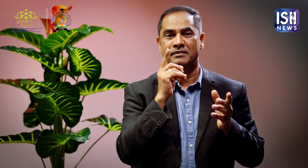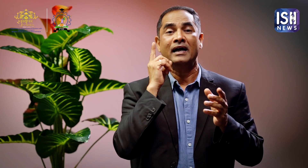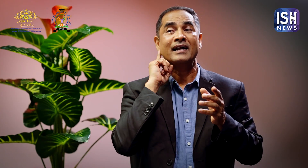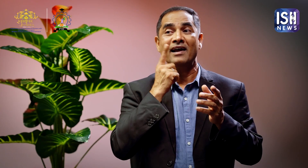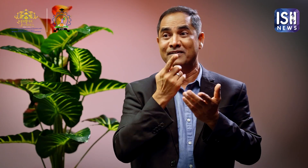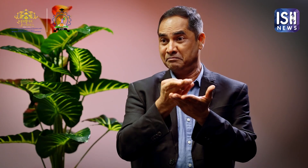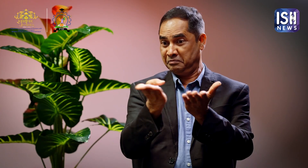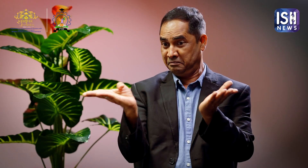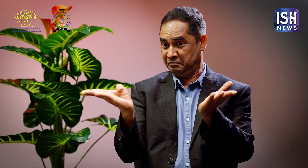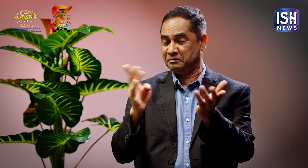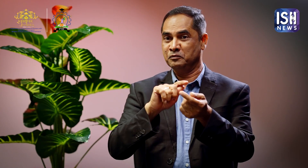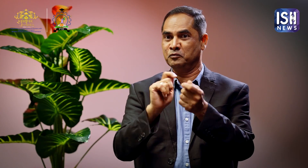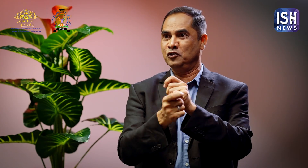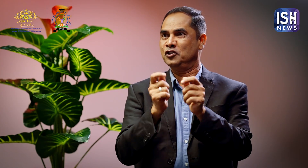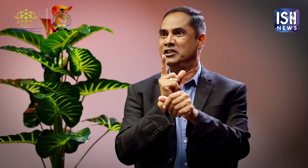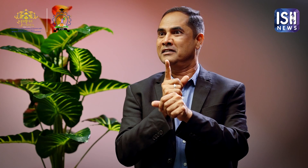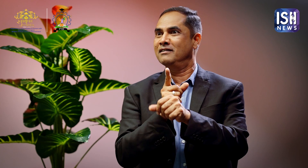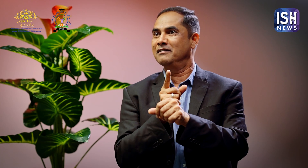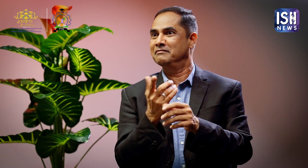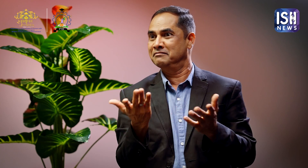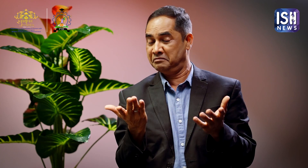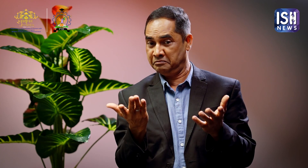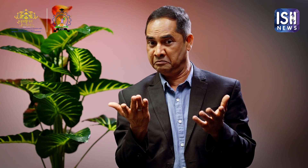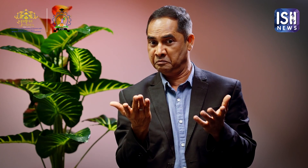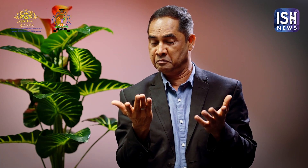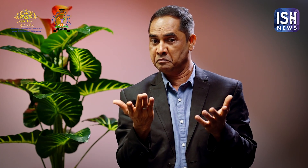Deaf students have also evolved into teachers.